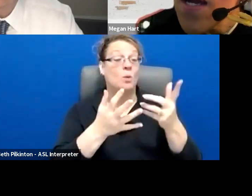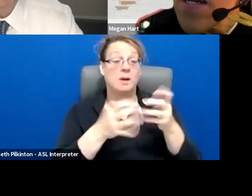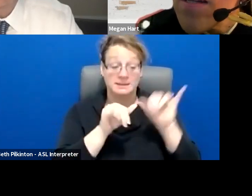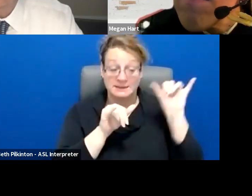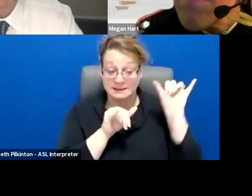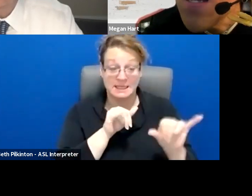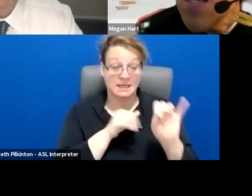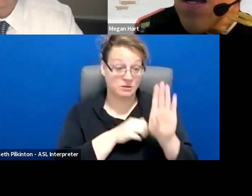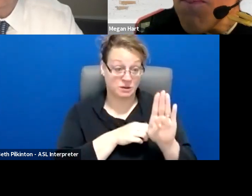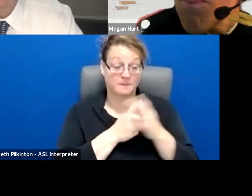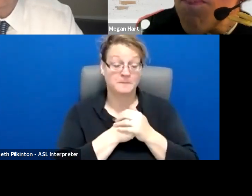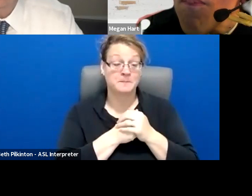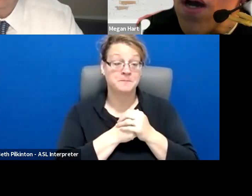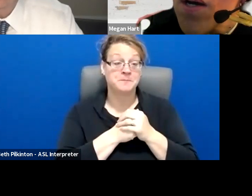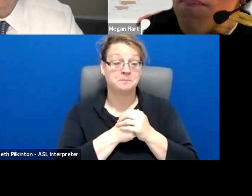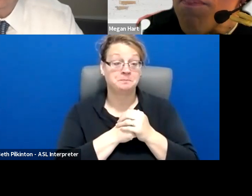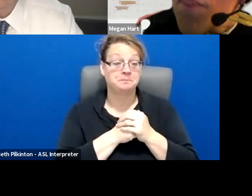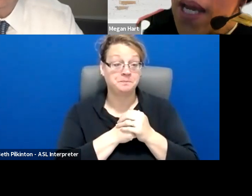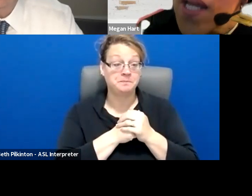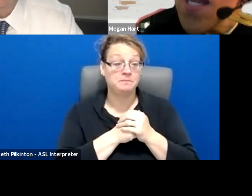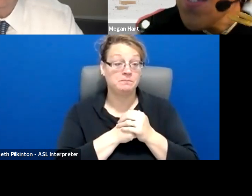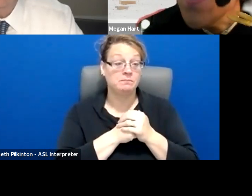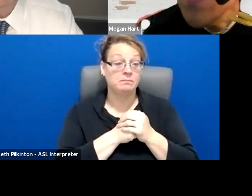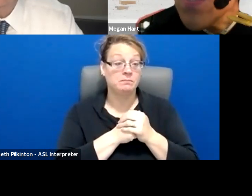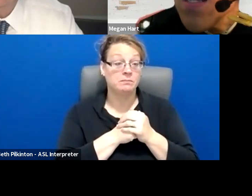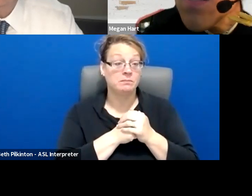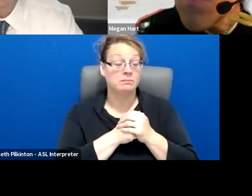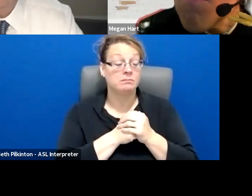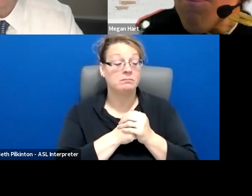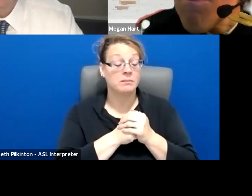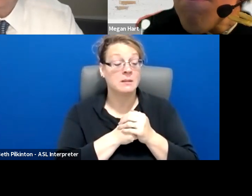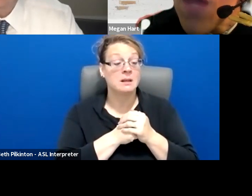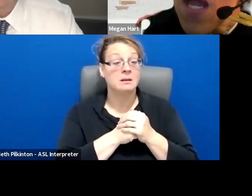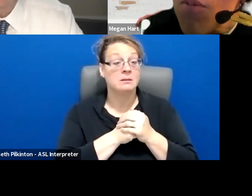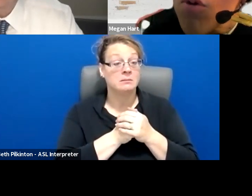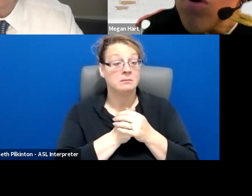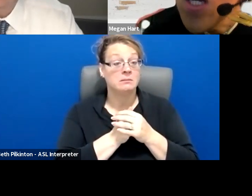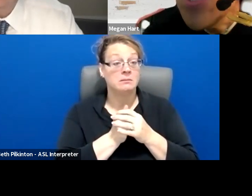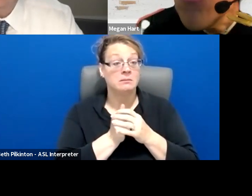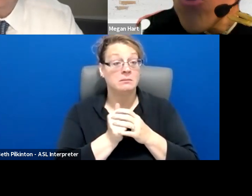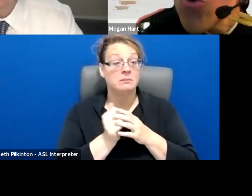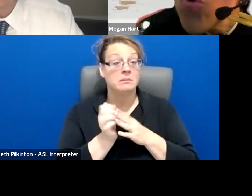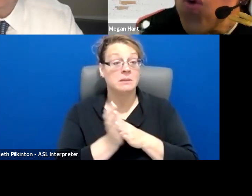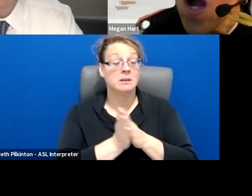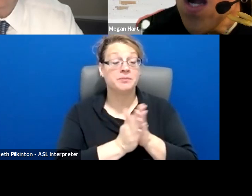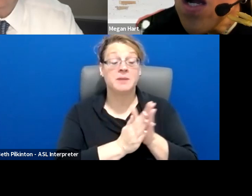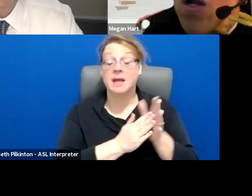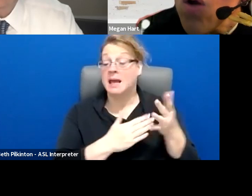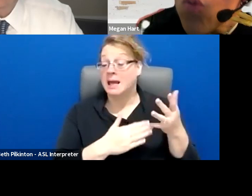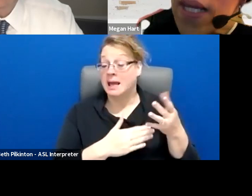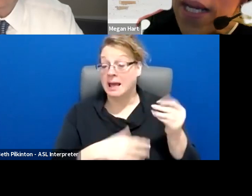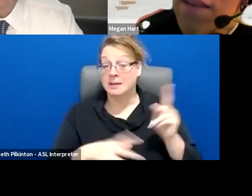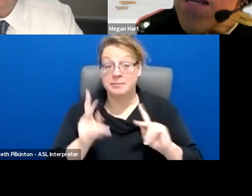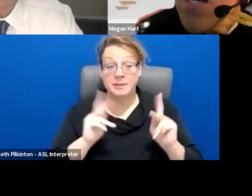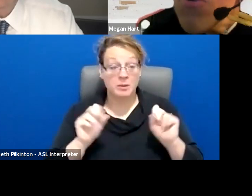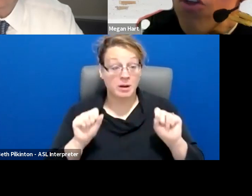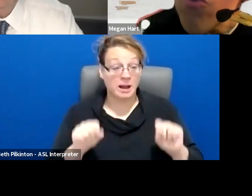I think really makes a difference.